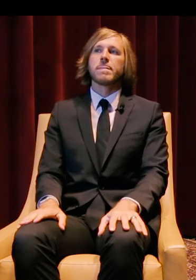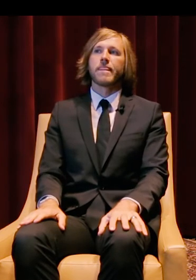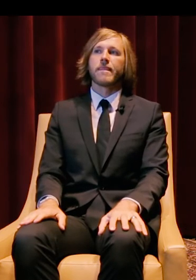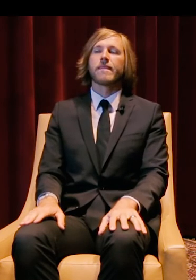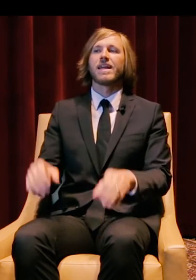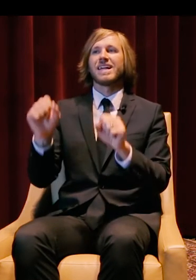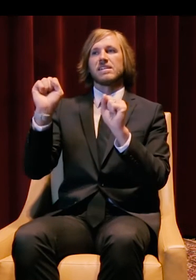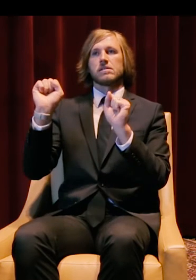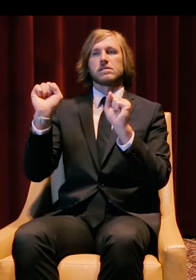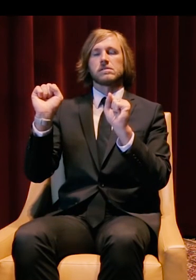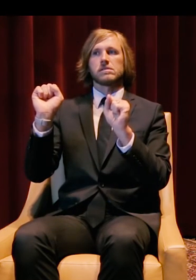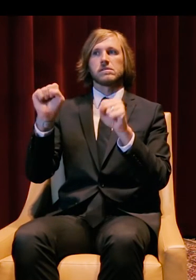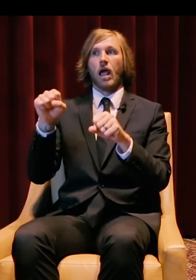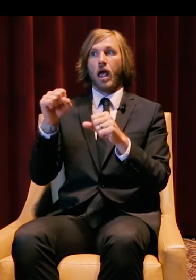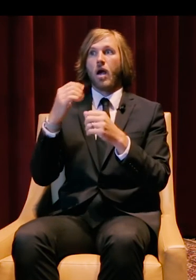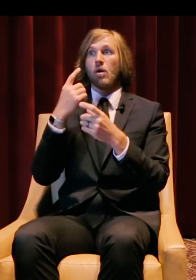It can work well for a while in a